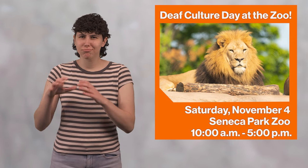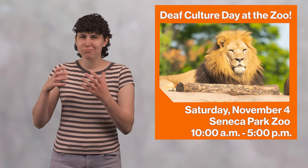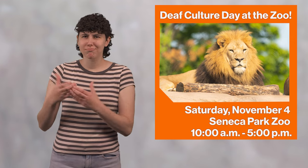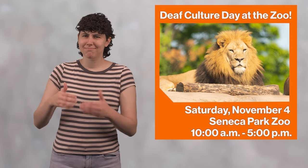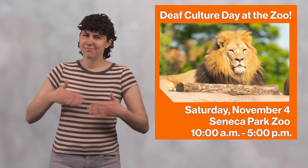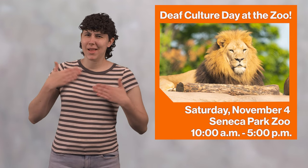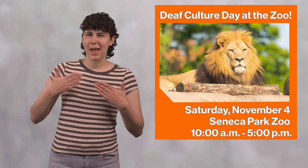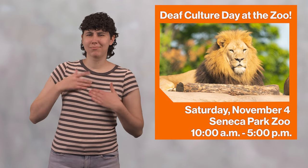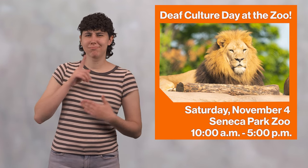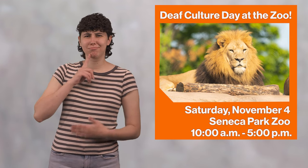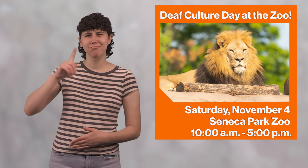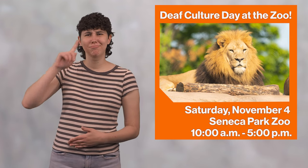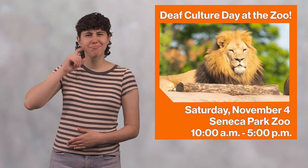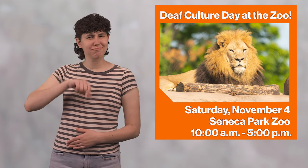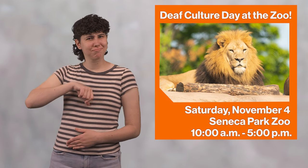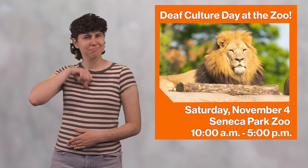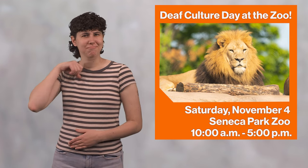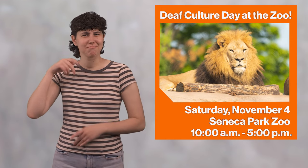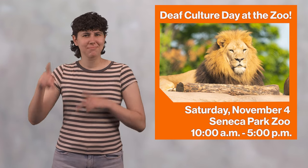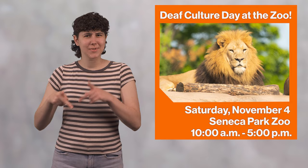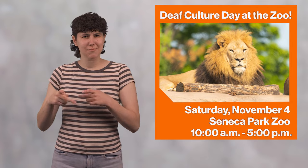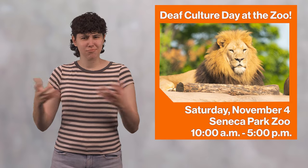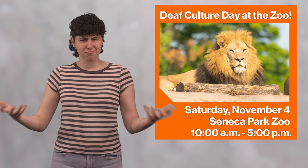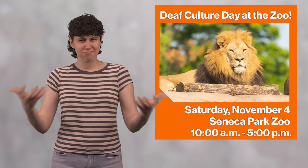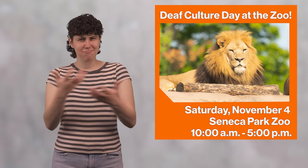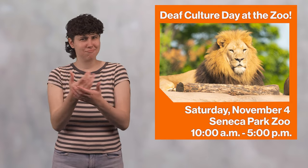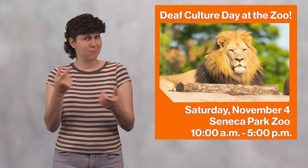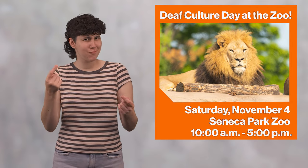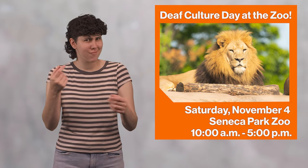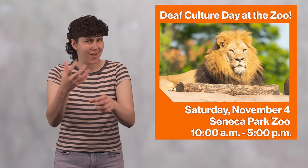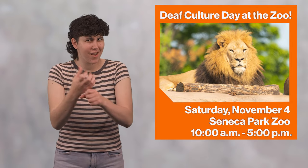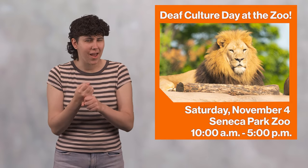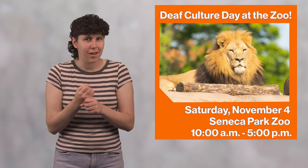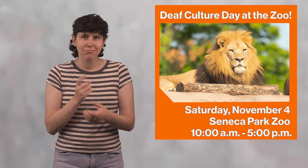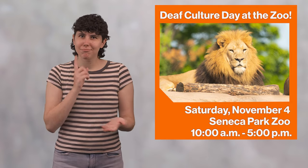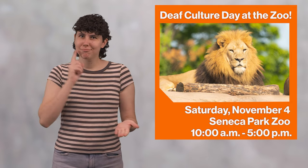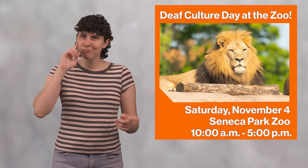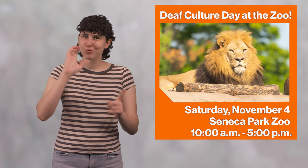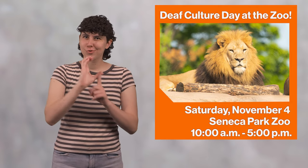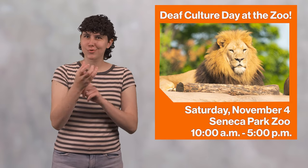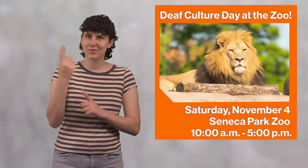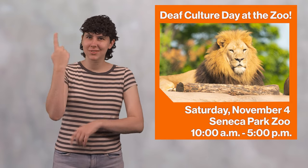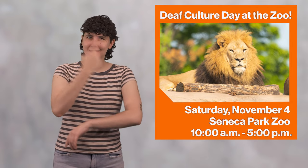What do you get when you cross animals and a group of happy and proud deaf people?